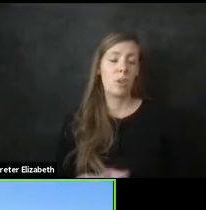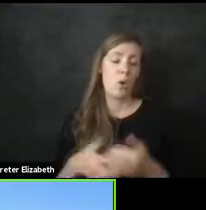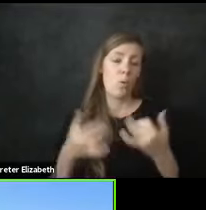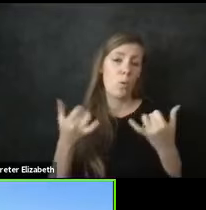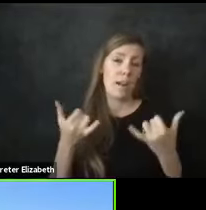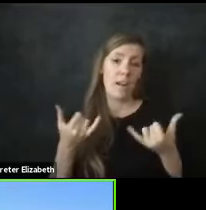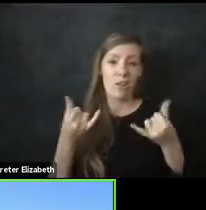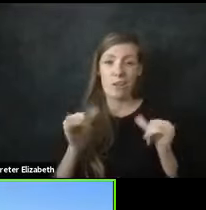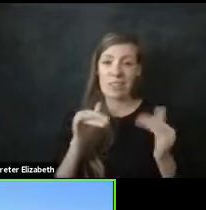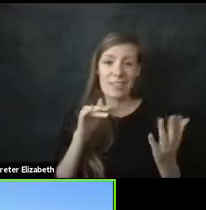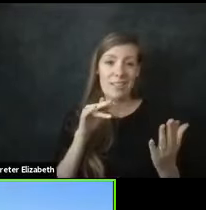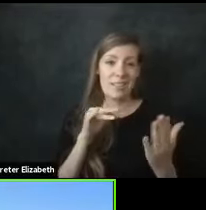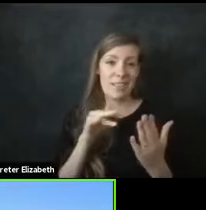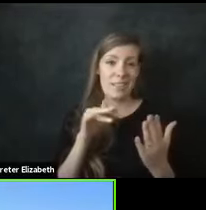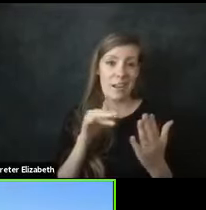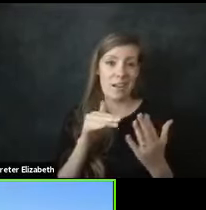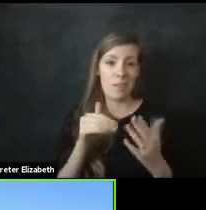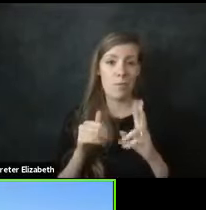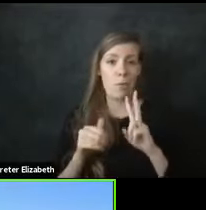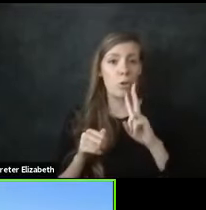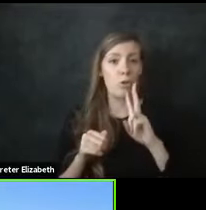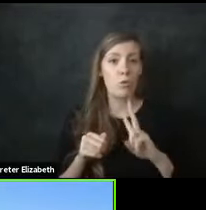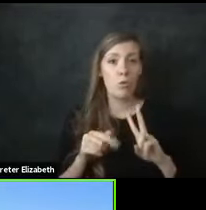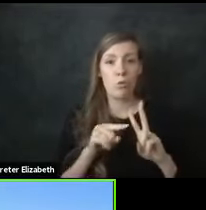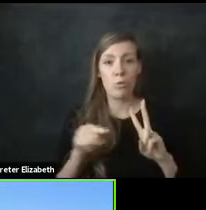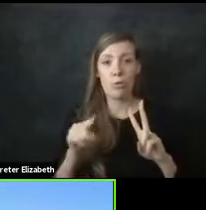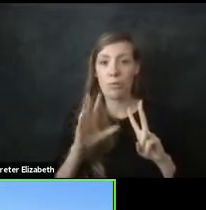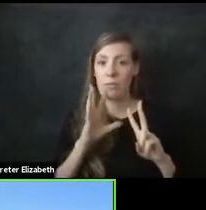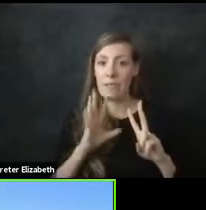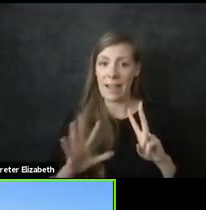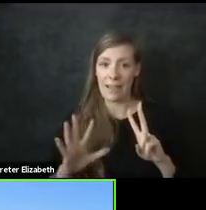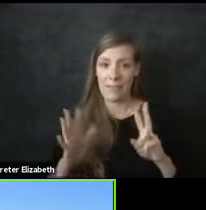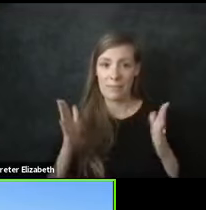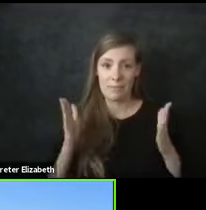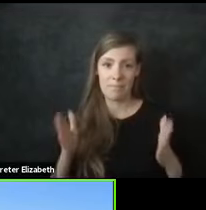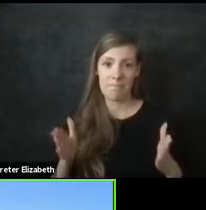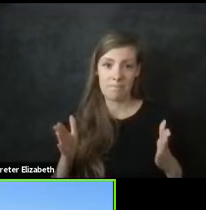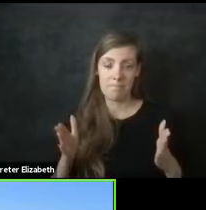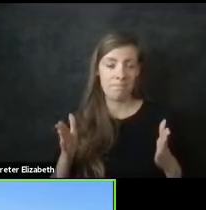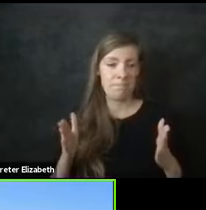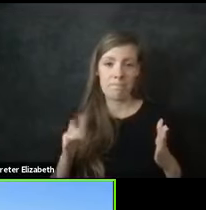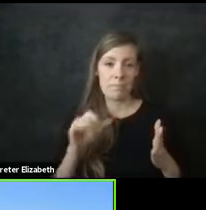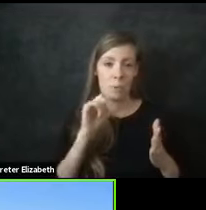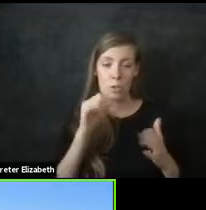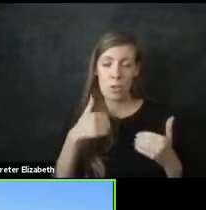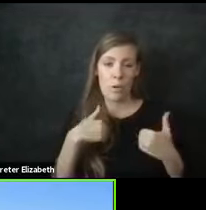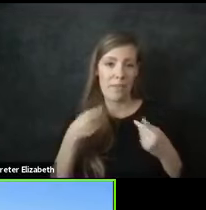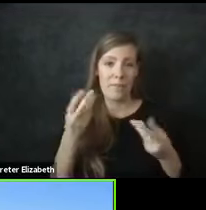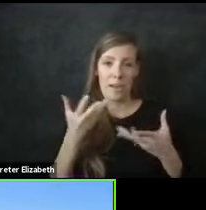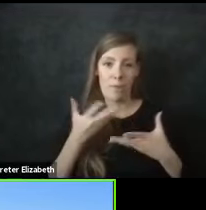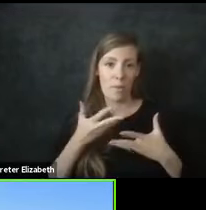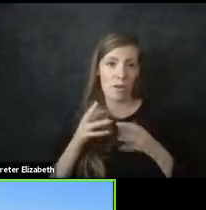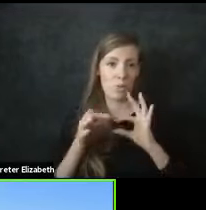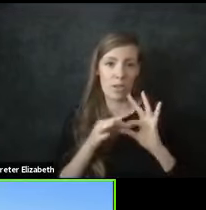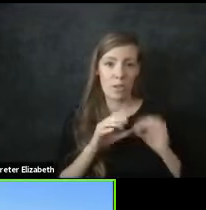age group, which is the two to five year old age group. So we don't have the information on that yet. What I have heard is that sometime in